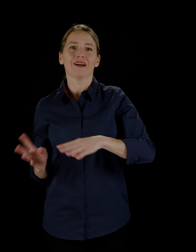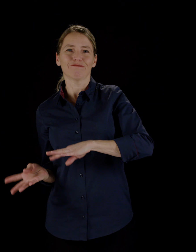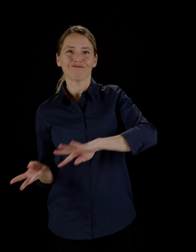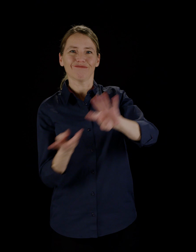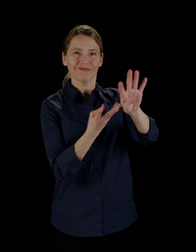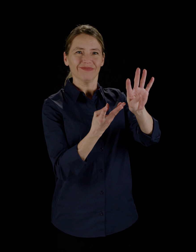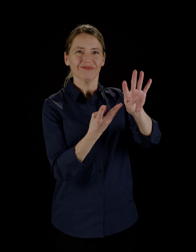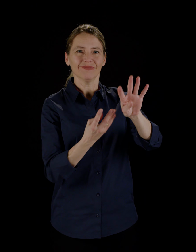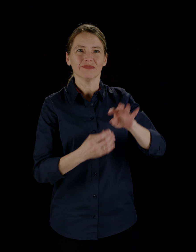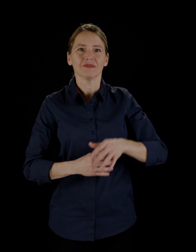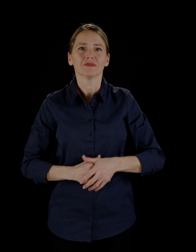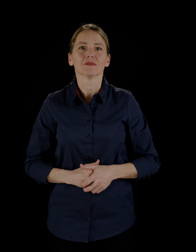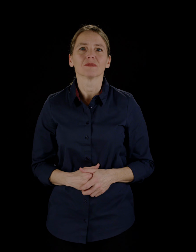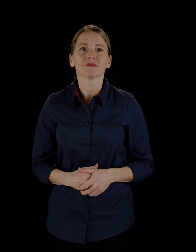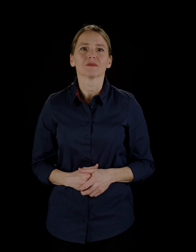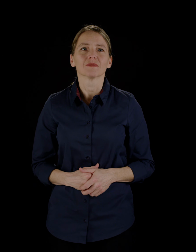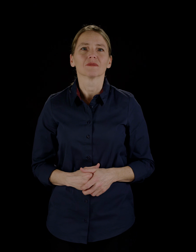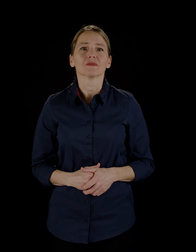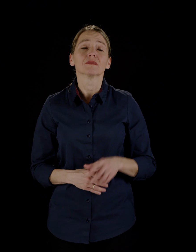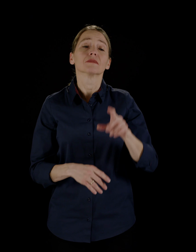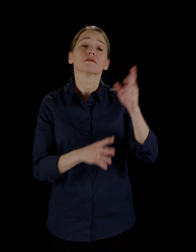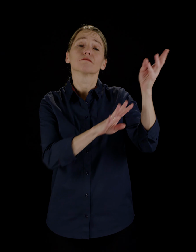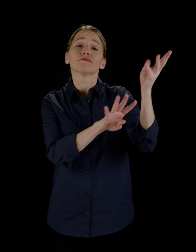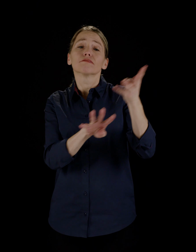to transferring data from the Internet to a computer.